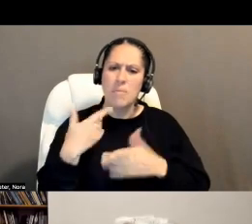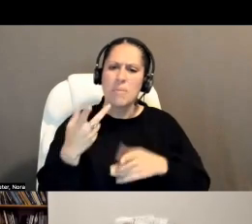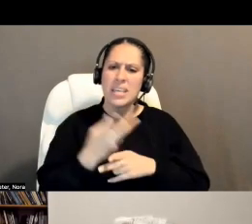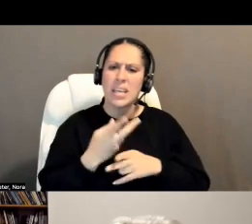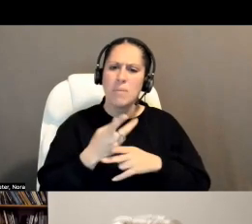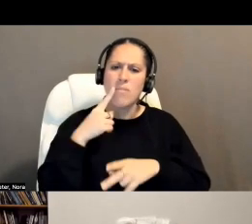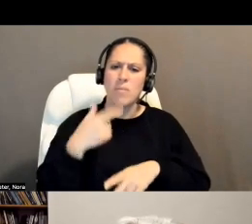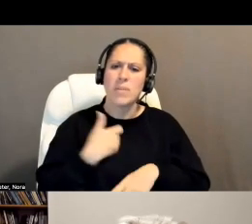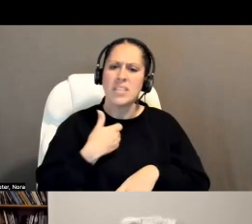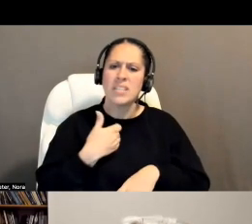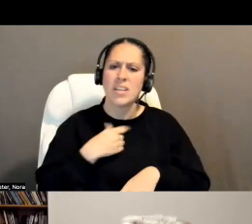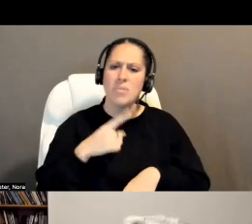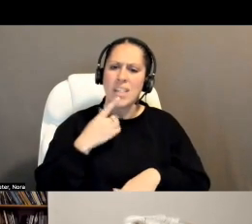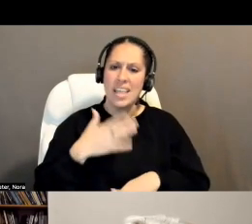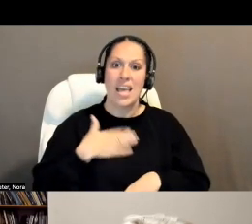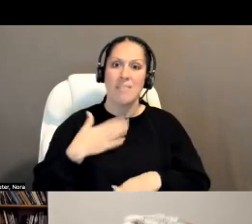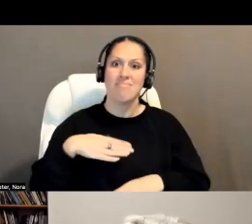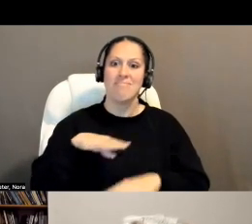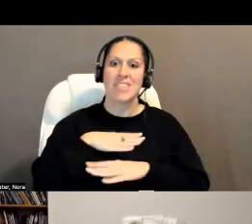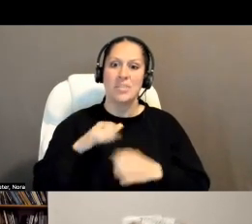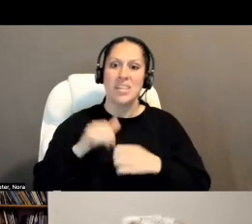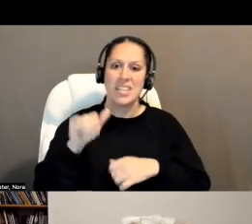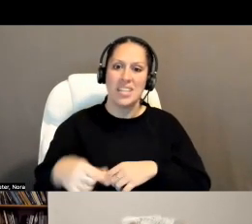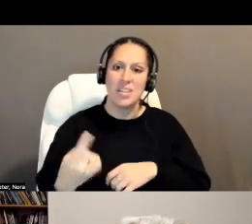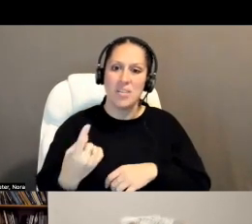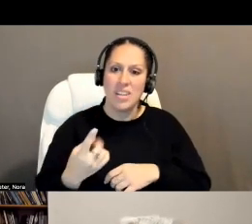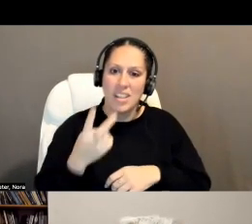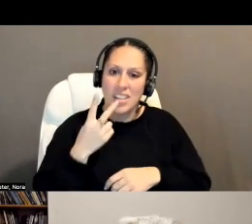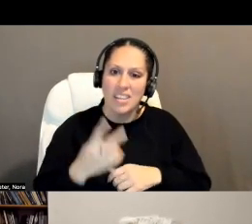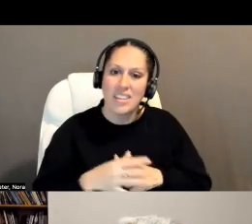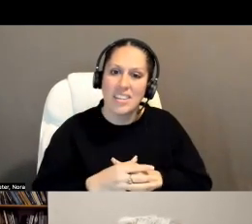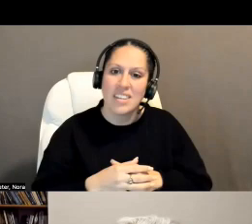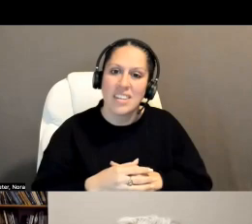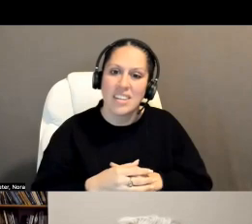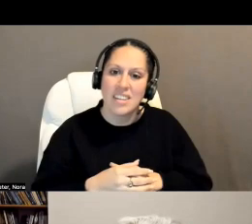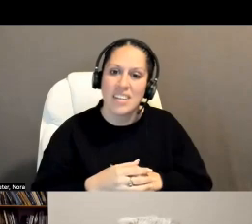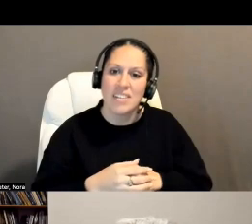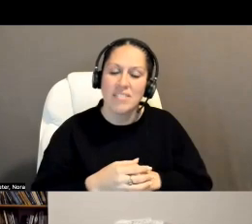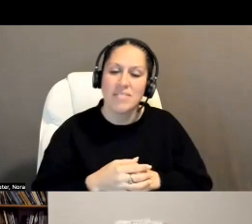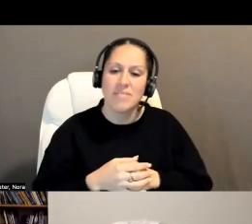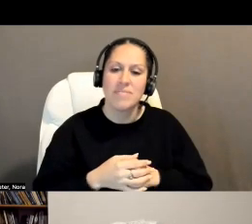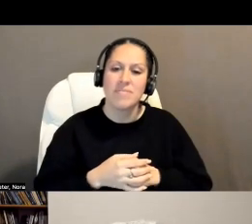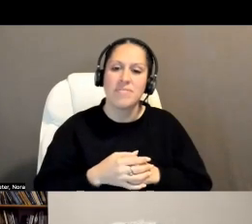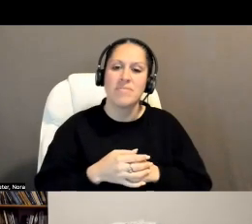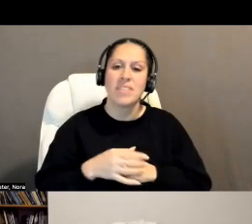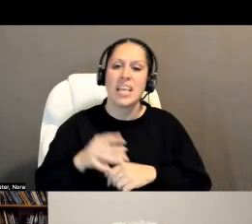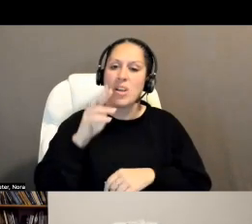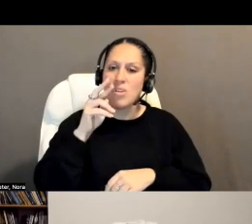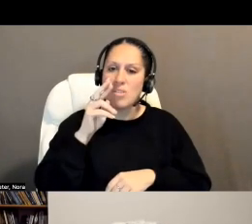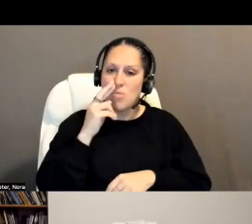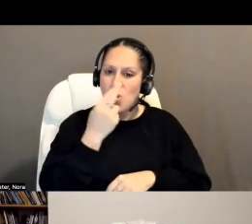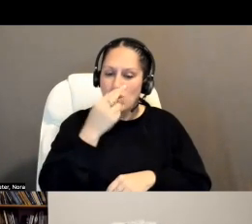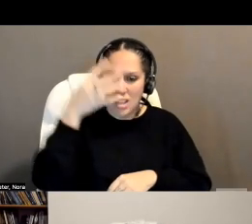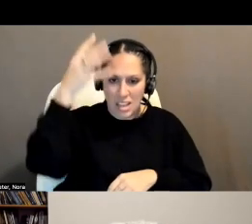myself! I'm really happy with how it turned out. Oh it's got, like, a rose on its head, and petal wings.